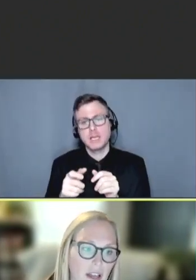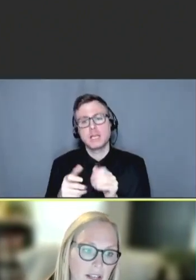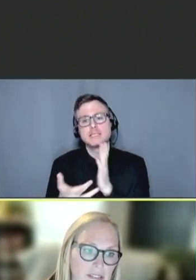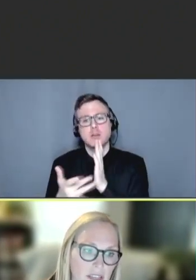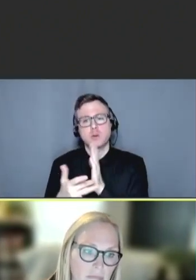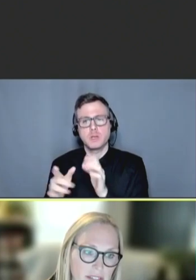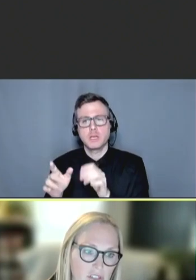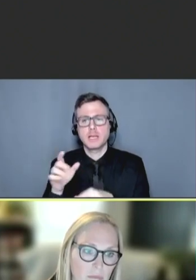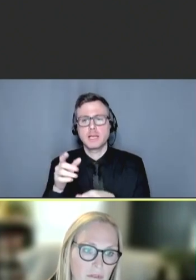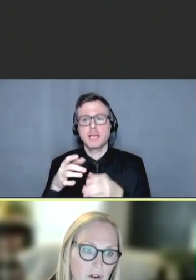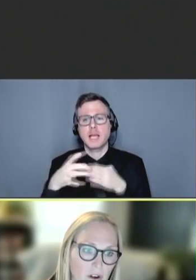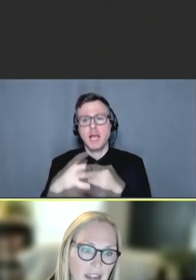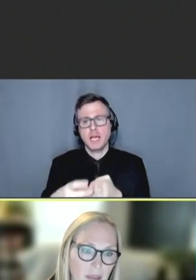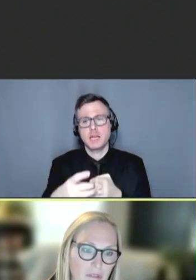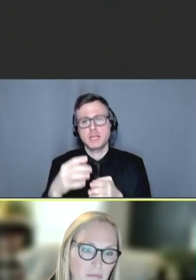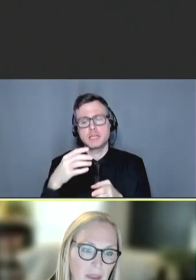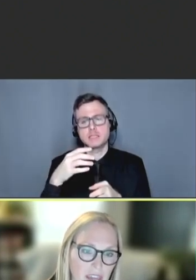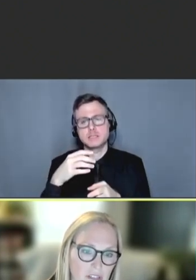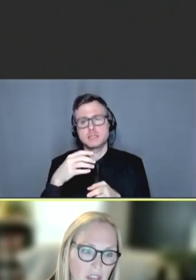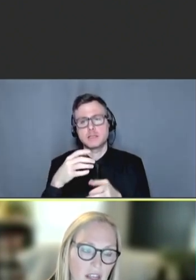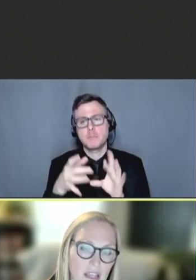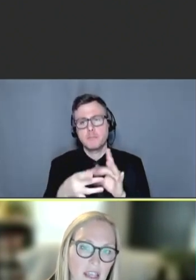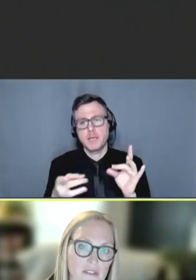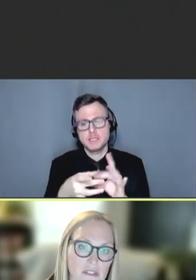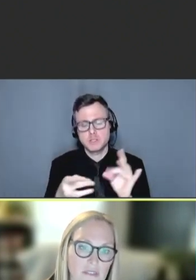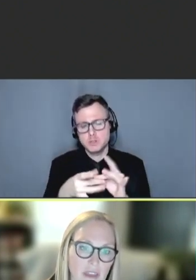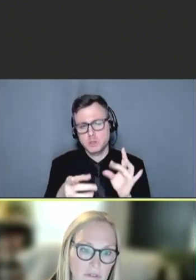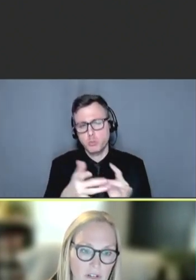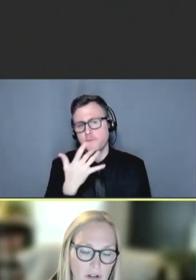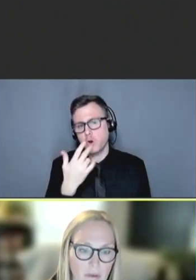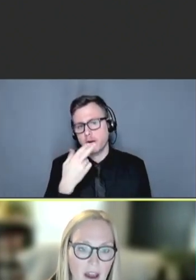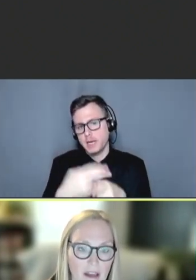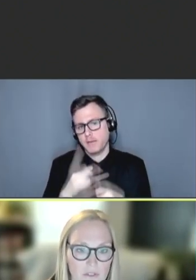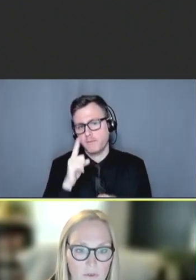guidance on messaging preferred name of patient; and again, this is available in our repository.